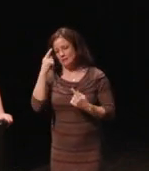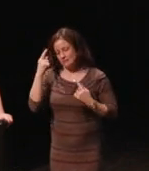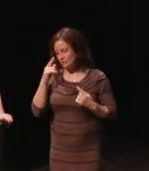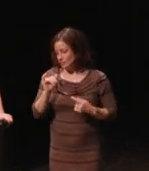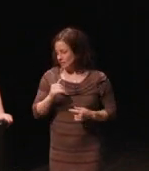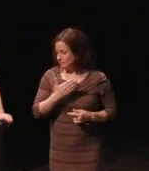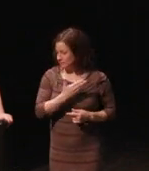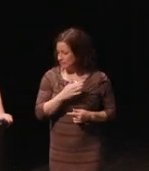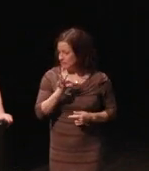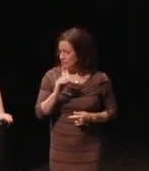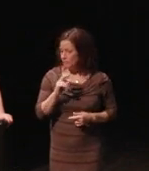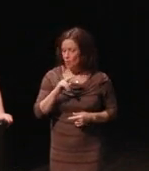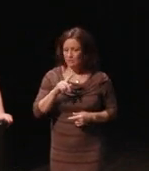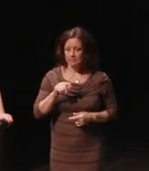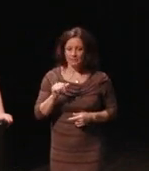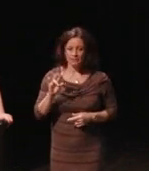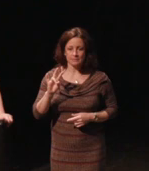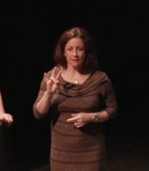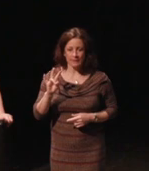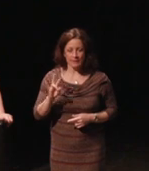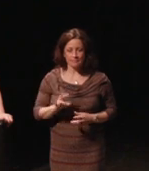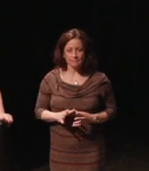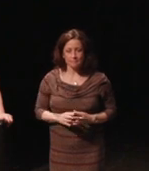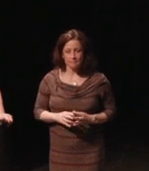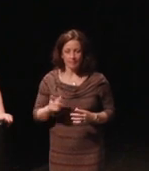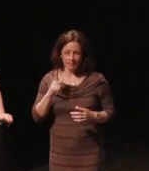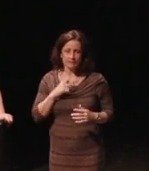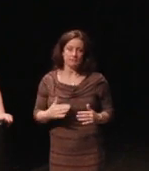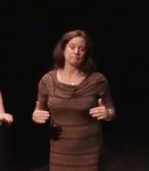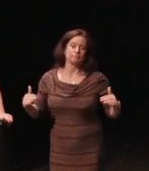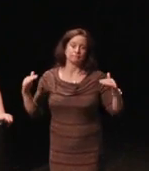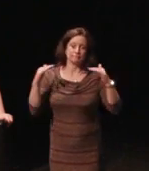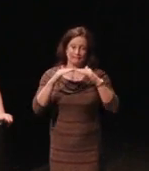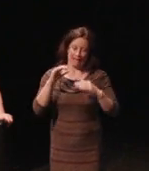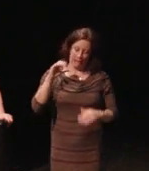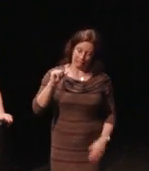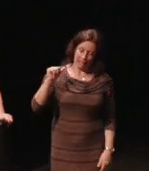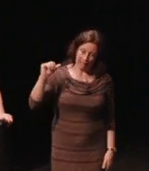Obviously, this is the hide like triple A of the industry.